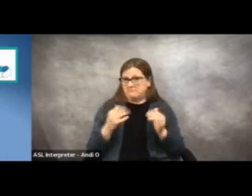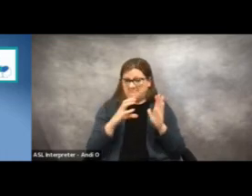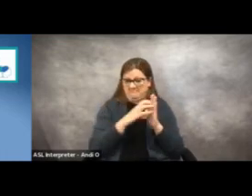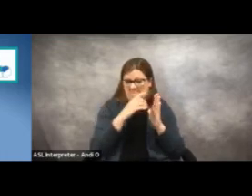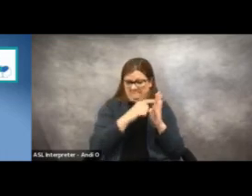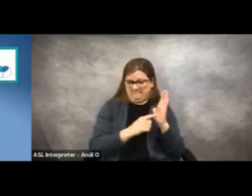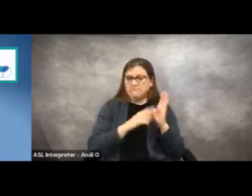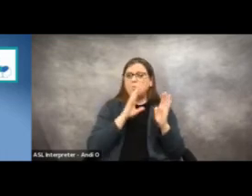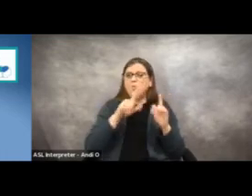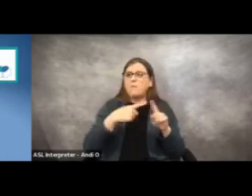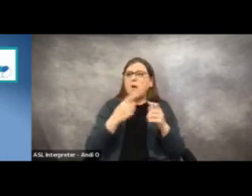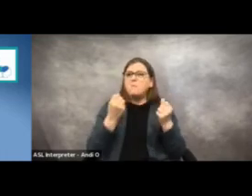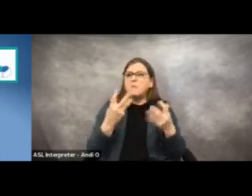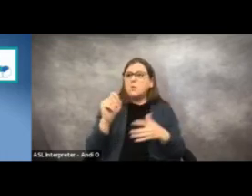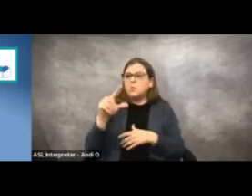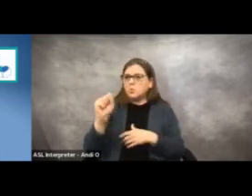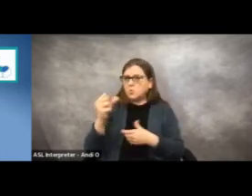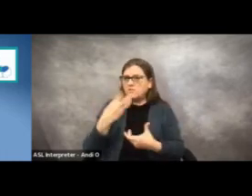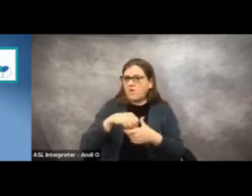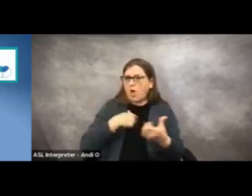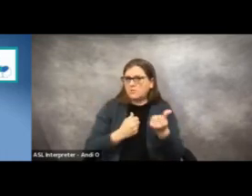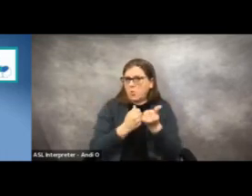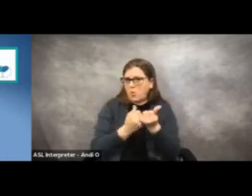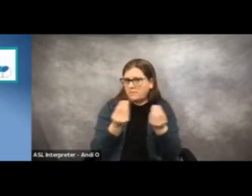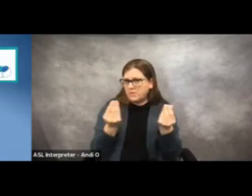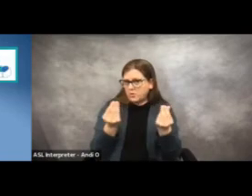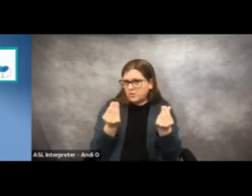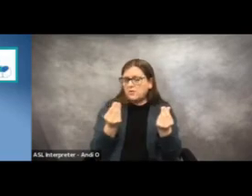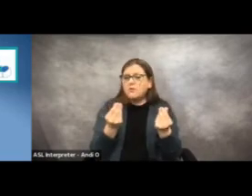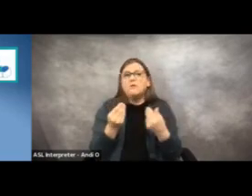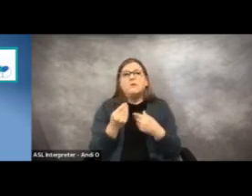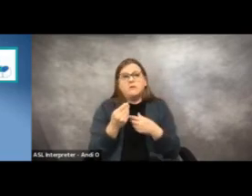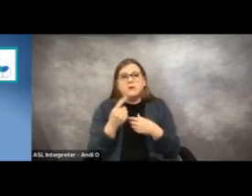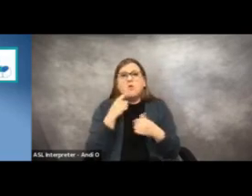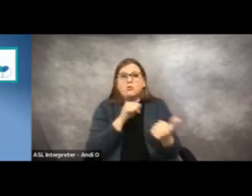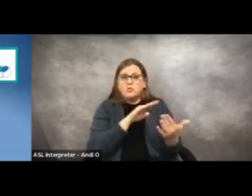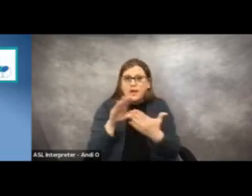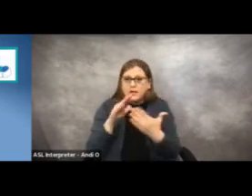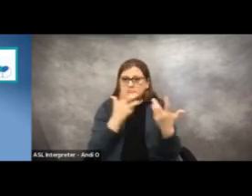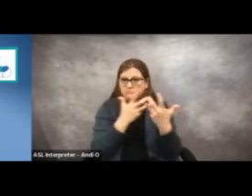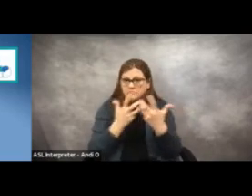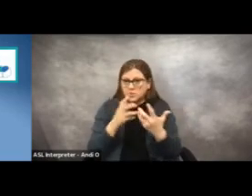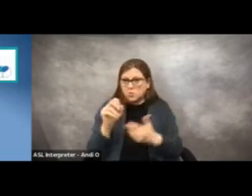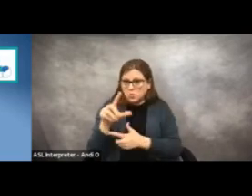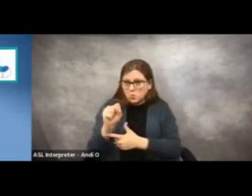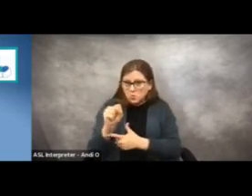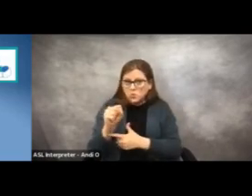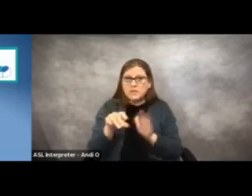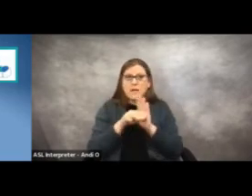that are in the supporting materials. So in terms of strategy and accommodation Model Systems Knowledge Translations